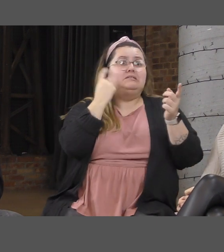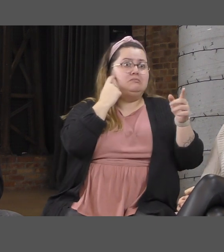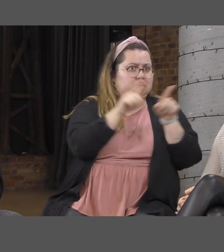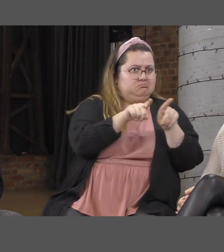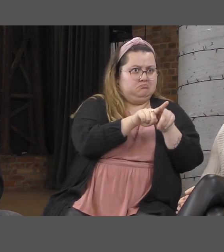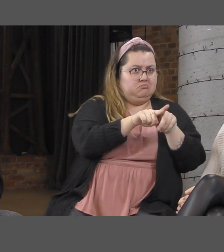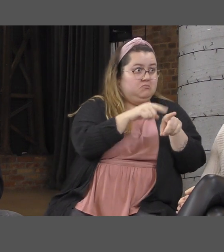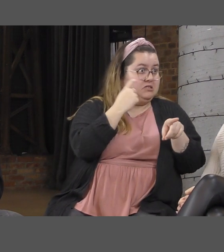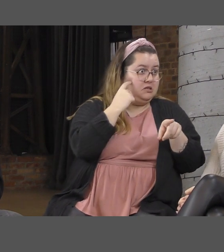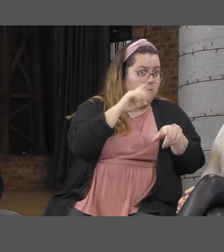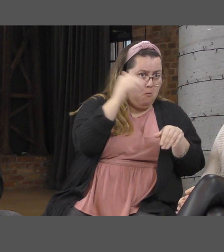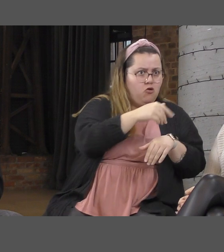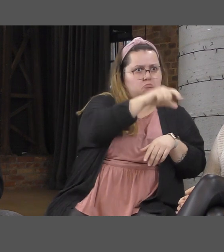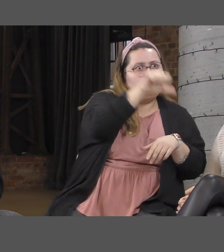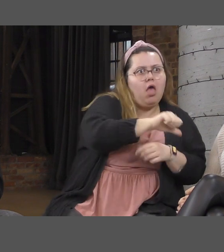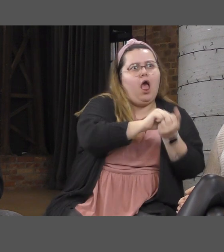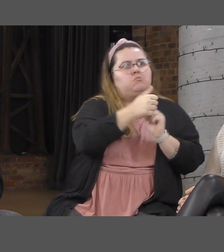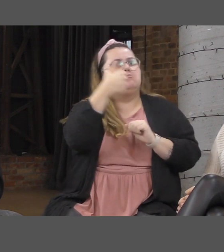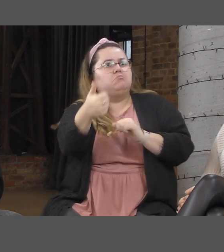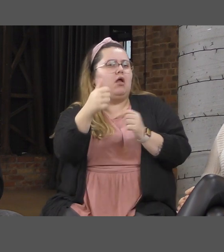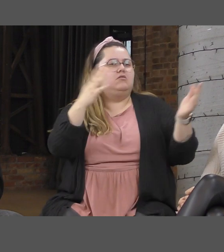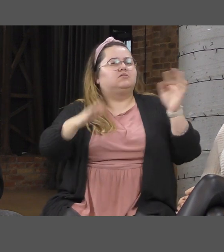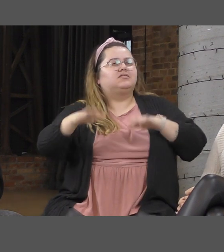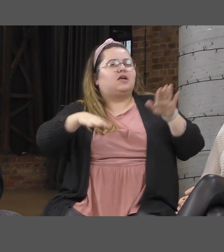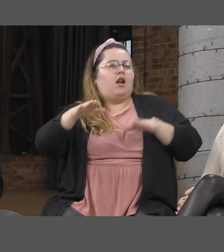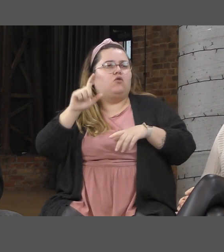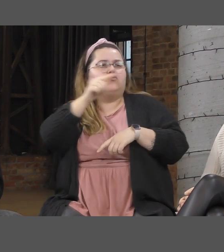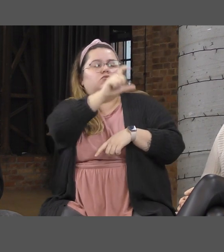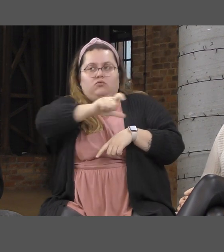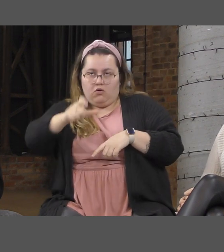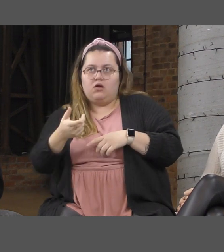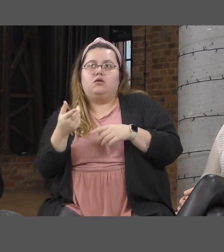Hearing people the same way can be good Or not good. It depends on the person.